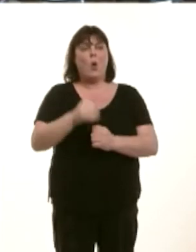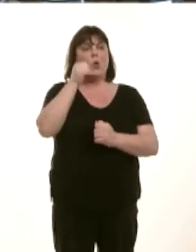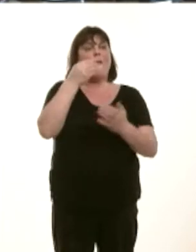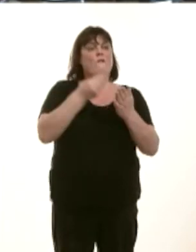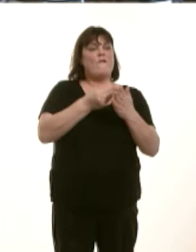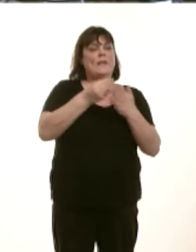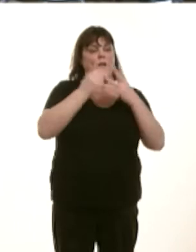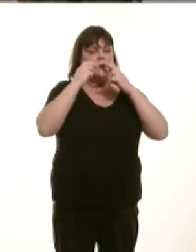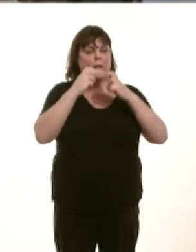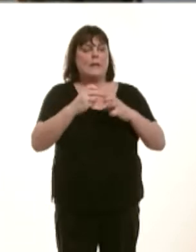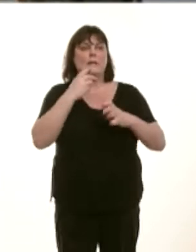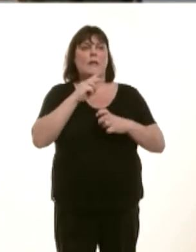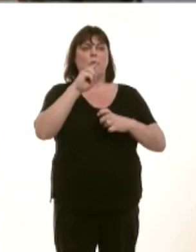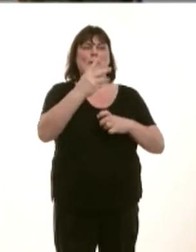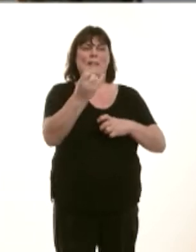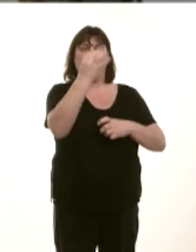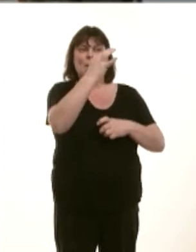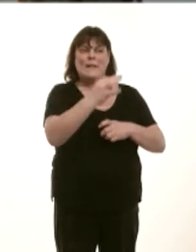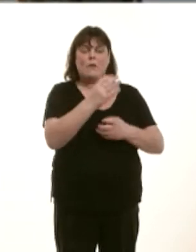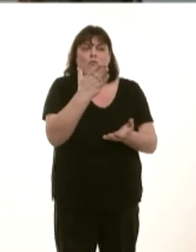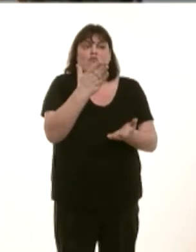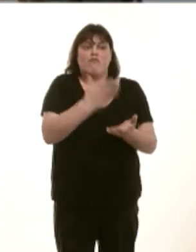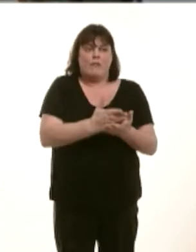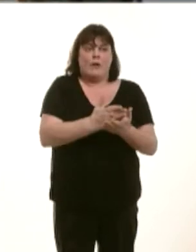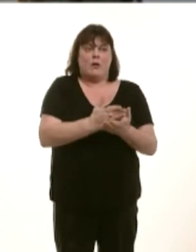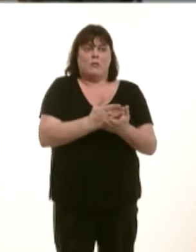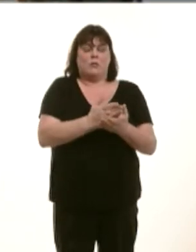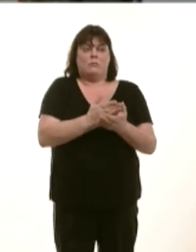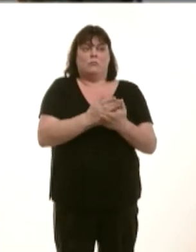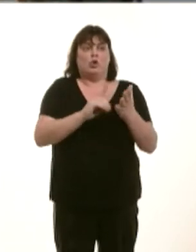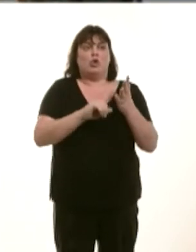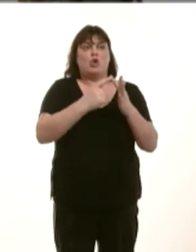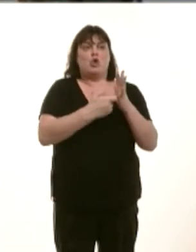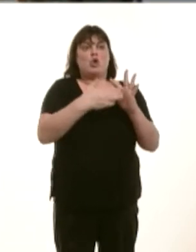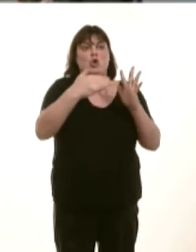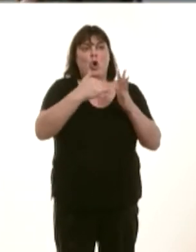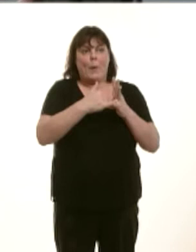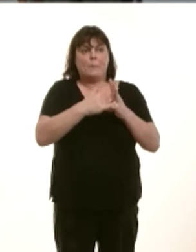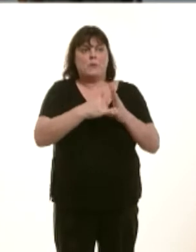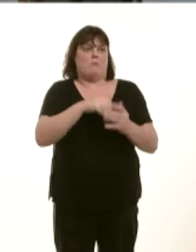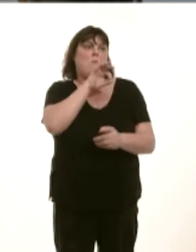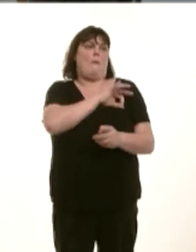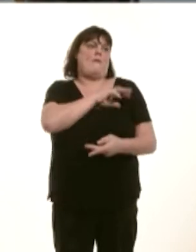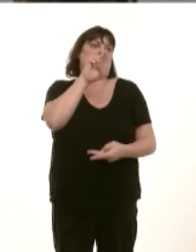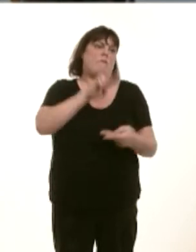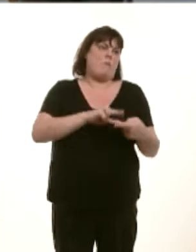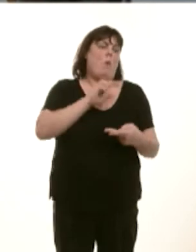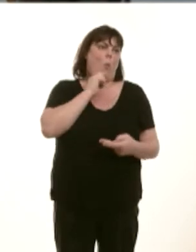be a 26% cut in real termsóin real termsóin terms of welfare benefit provision. I welcome